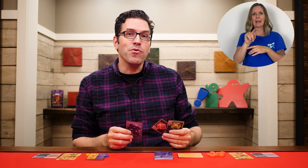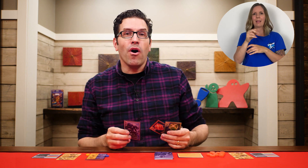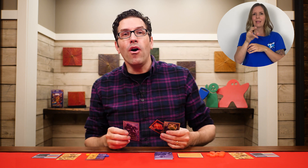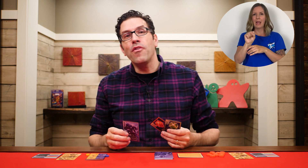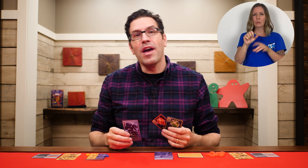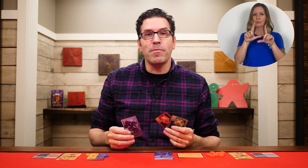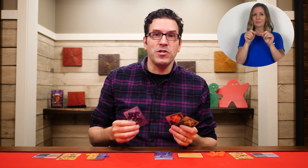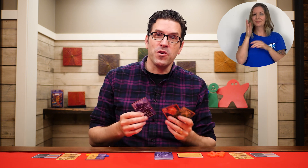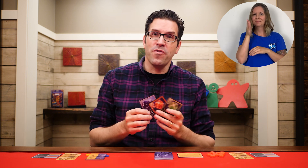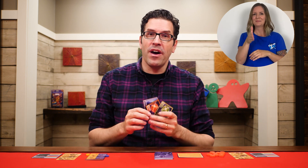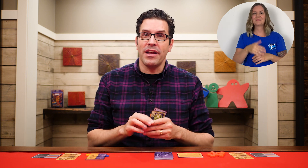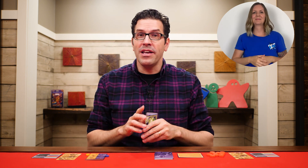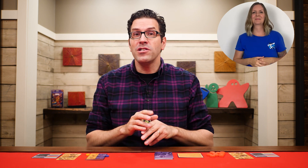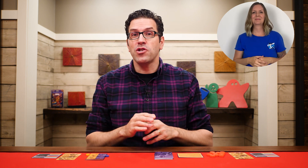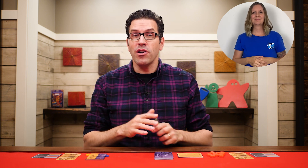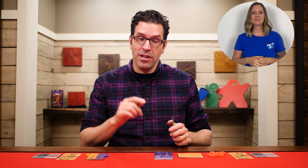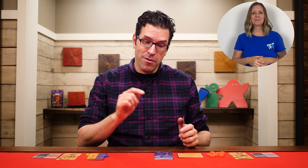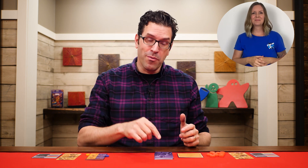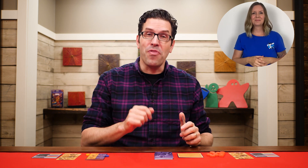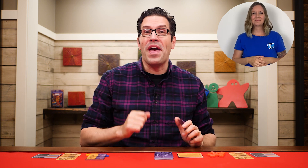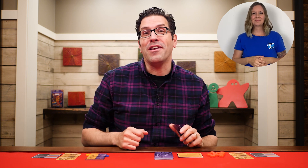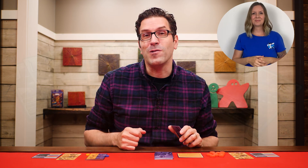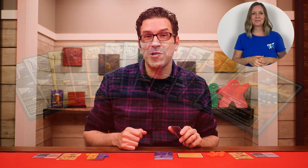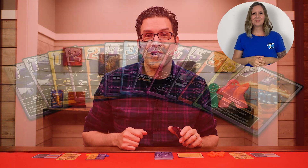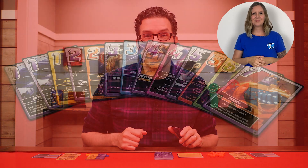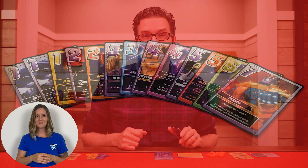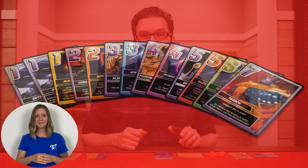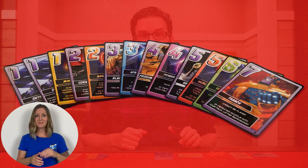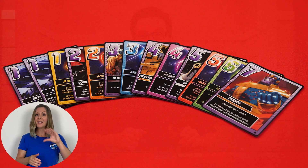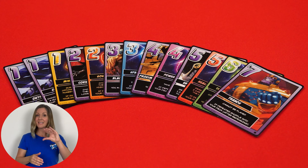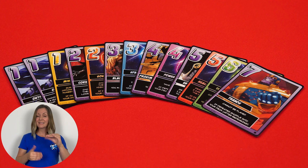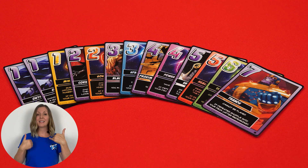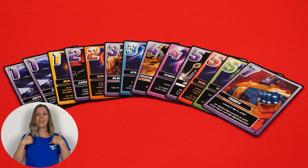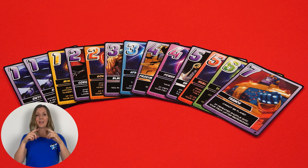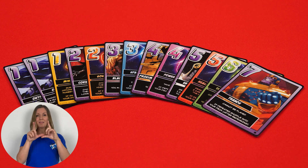go through all the options you’ll find, starting with Thanos. The Thanos deck has